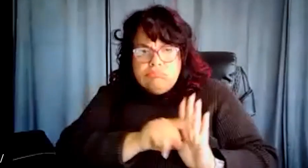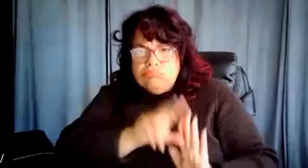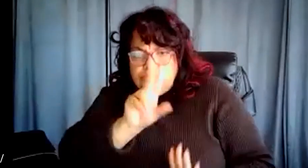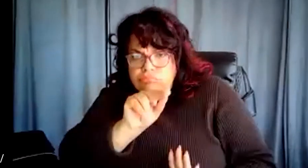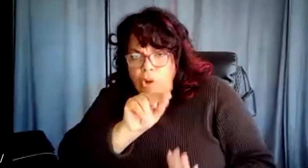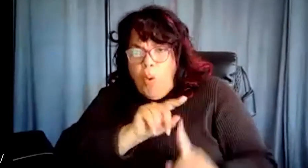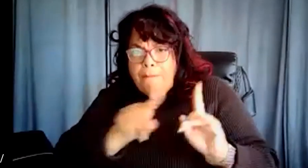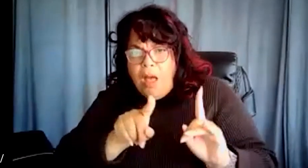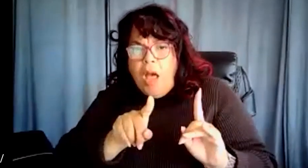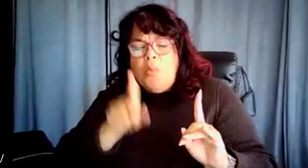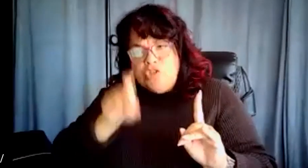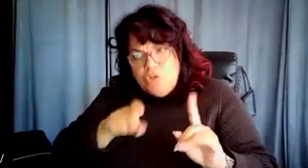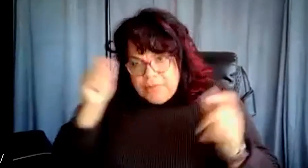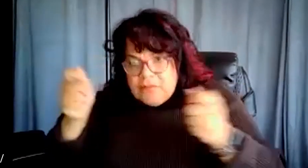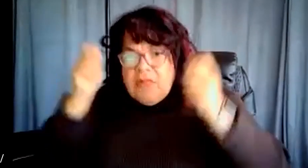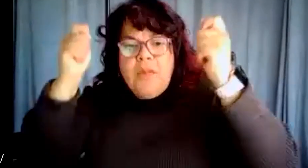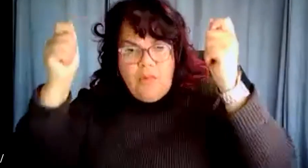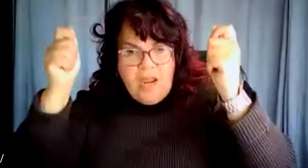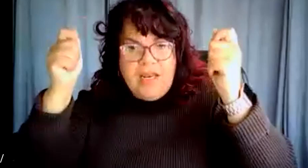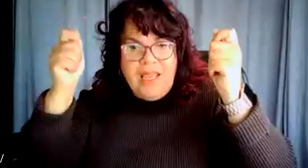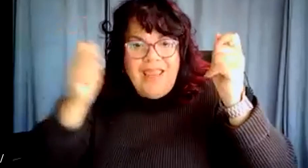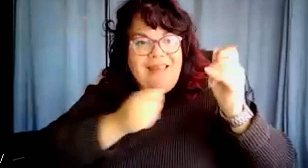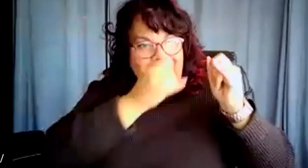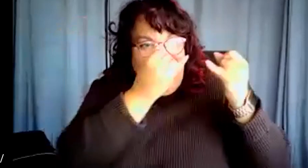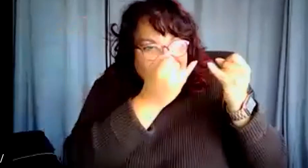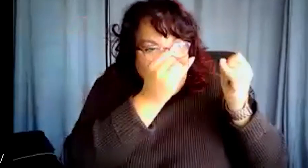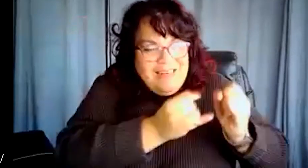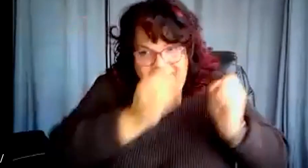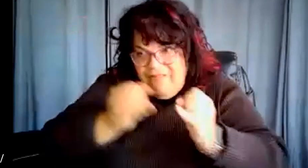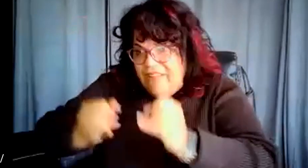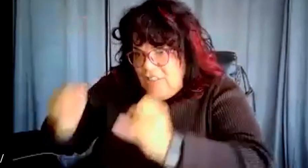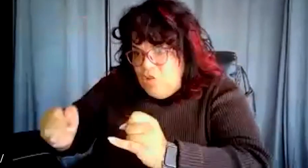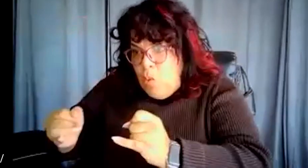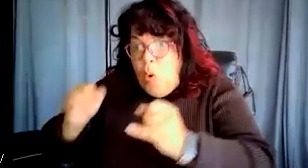Rather, I mean that we should be celebrating individuality within the community and not